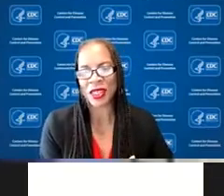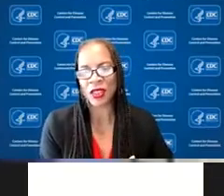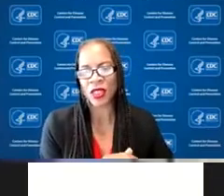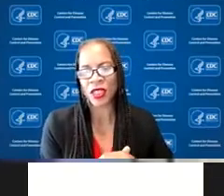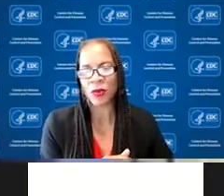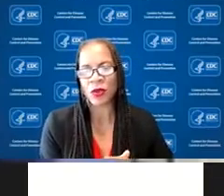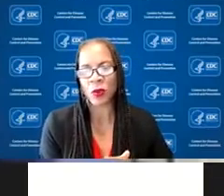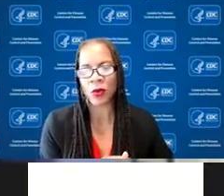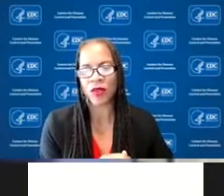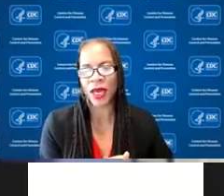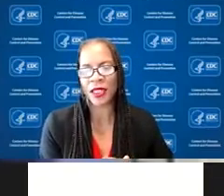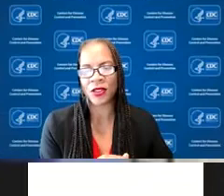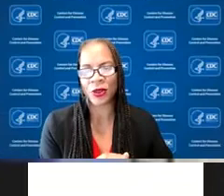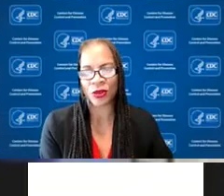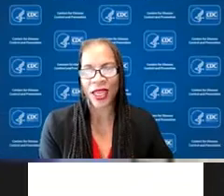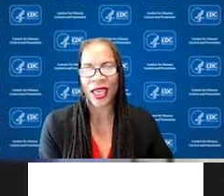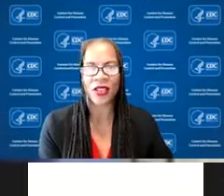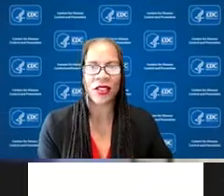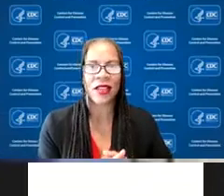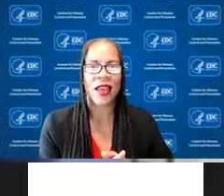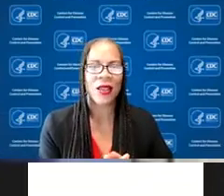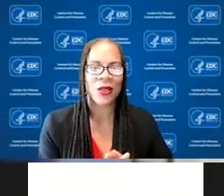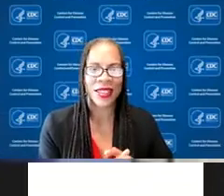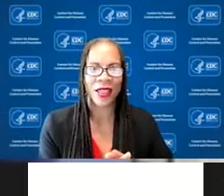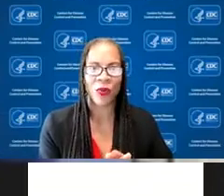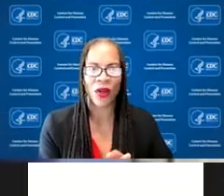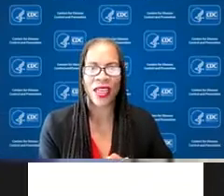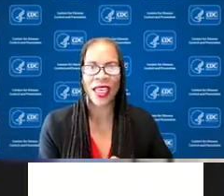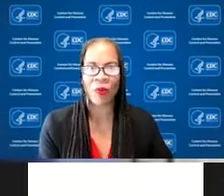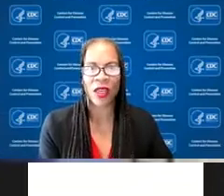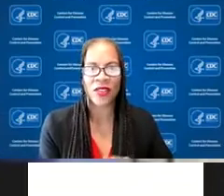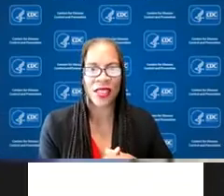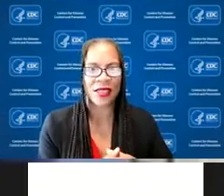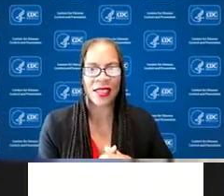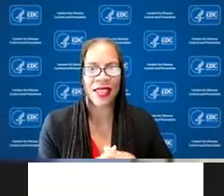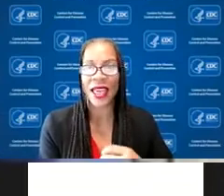the introduction, was work with biological threat agents. So I did work in one of CDC’s